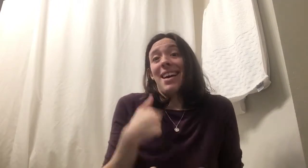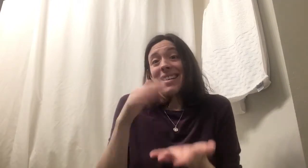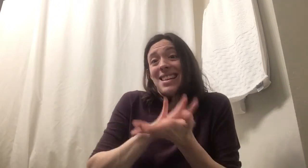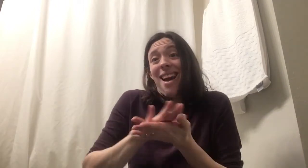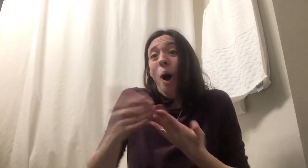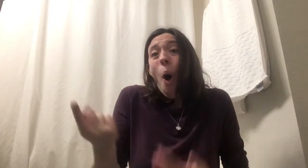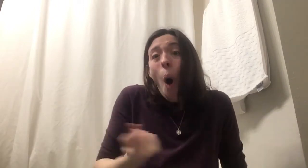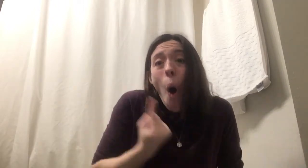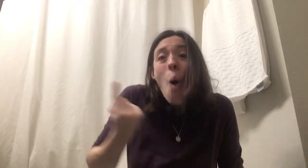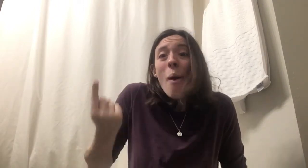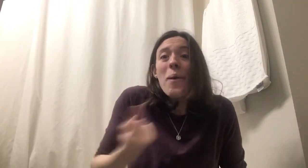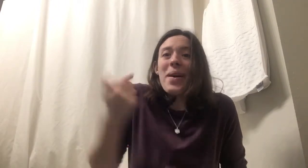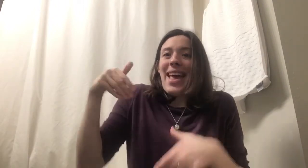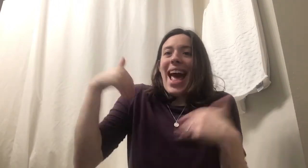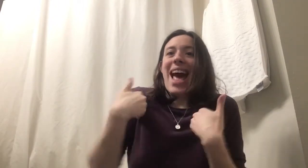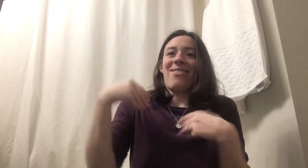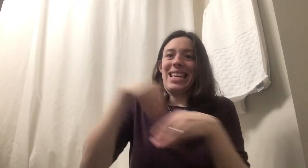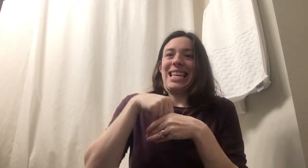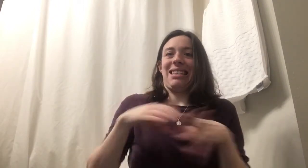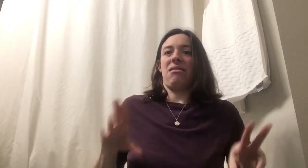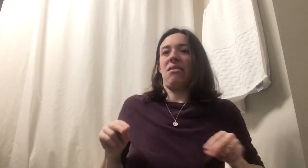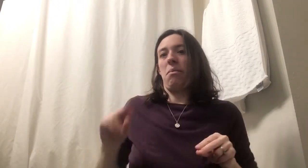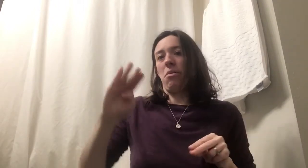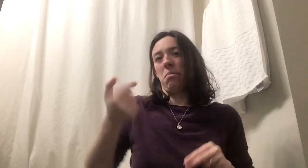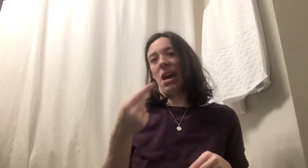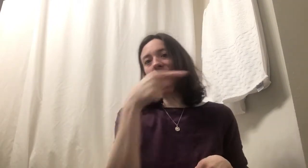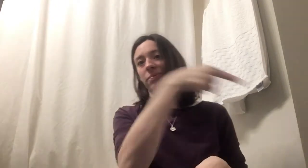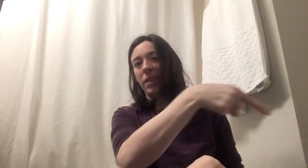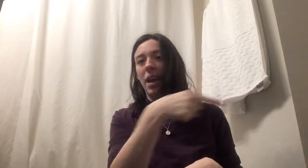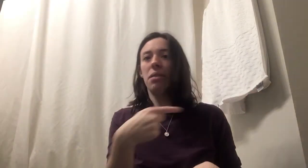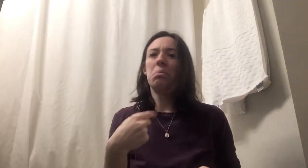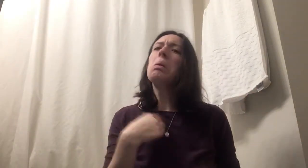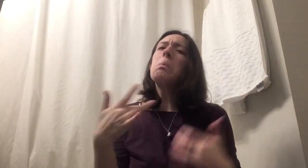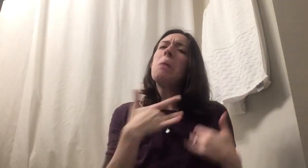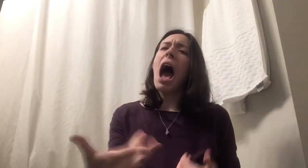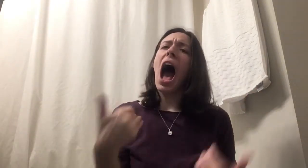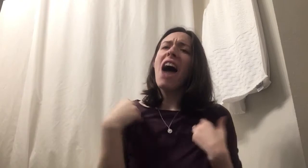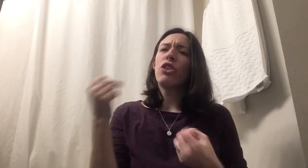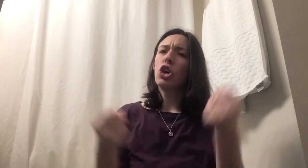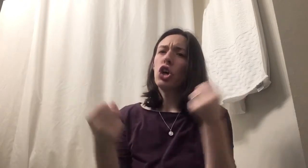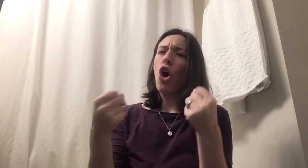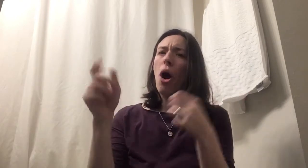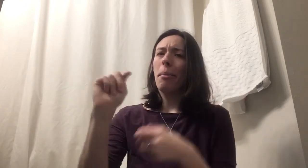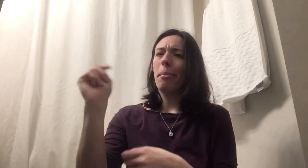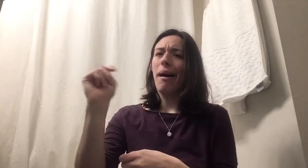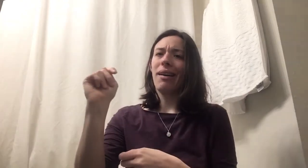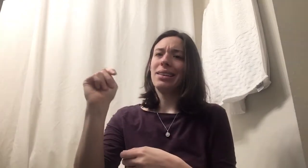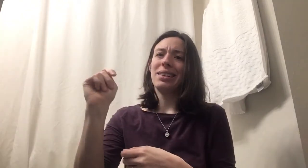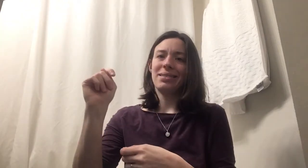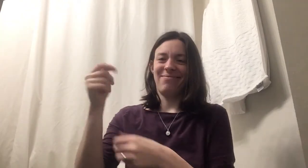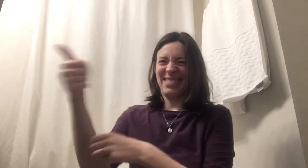It's so nice to have it always in the diaper bag there I typically have a car potty as well